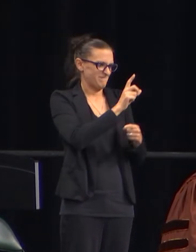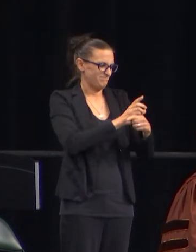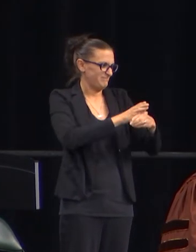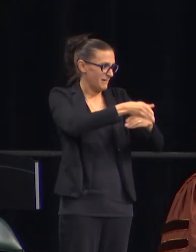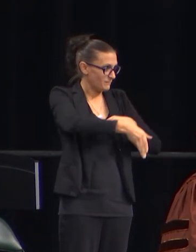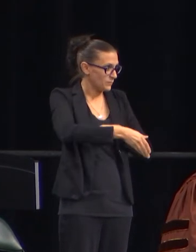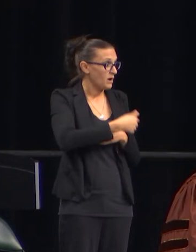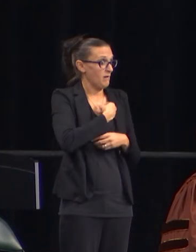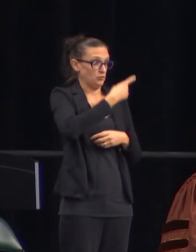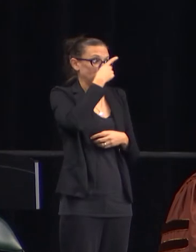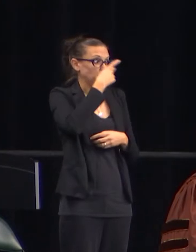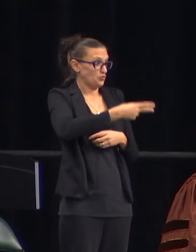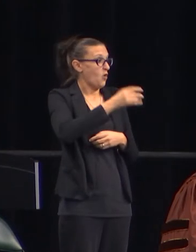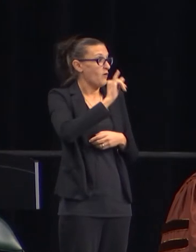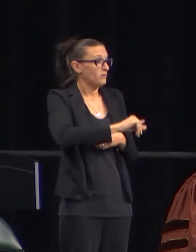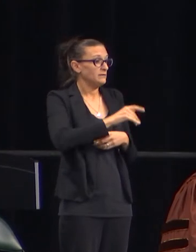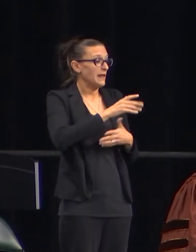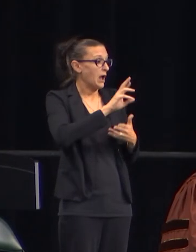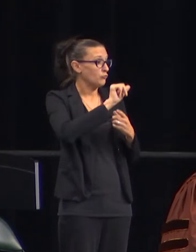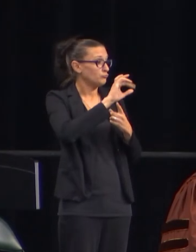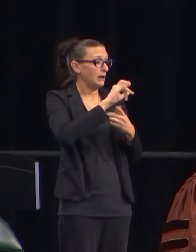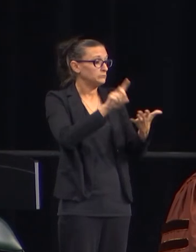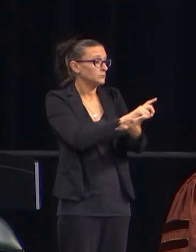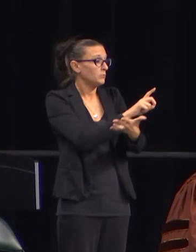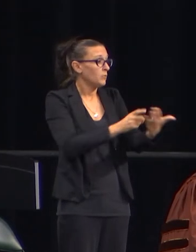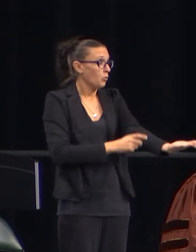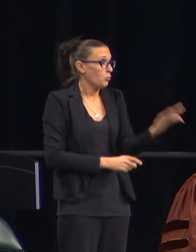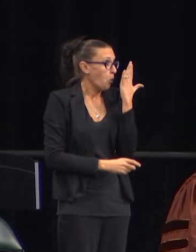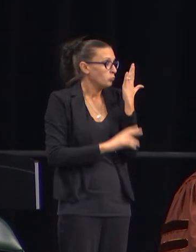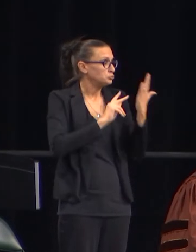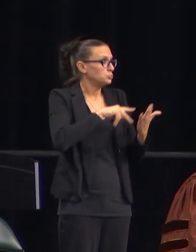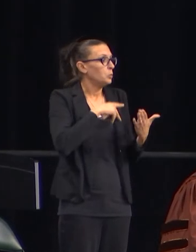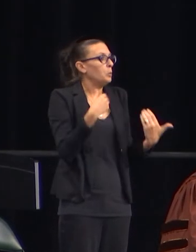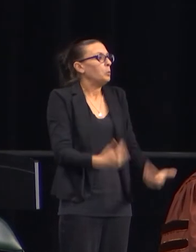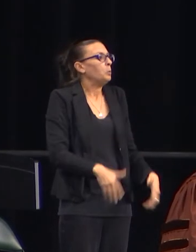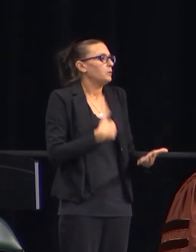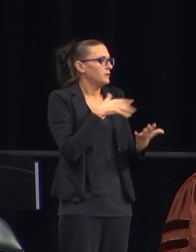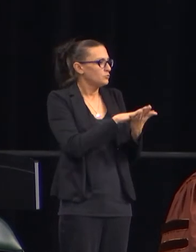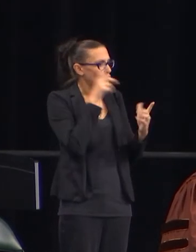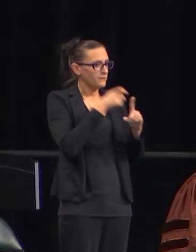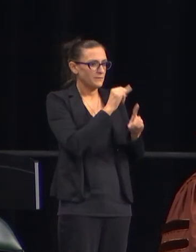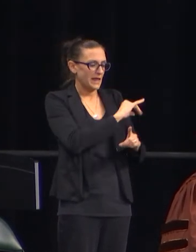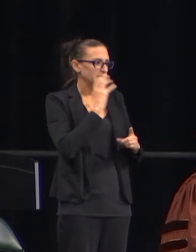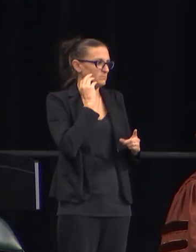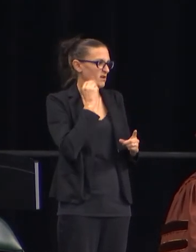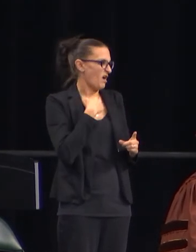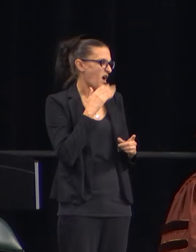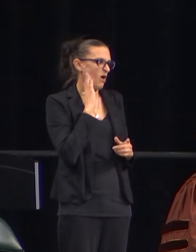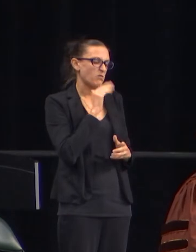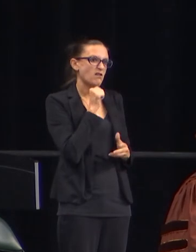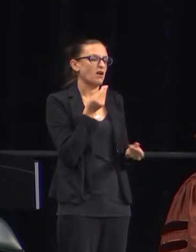I saw that racial bias up close and personal. I learned from that experience. I wouldn't trade it for the world